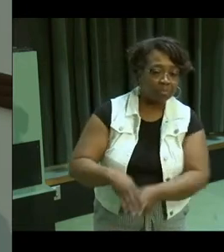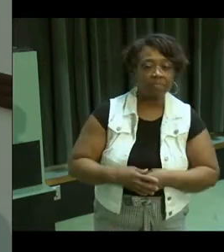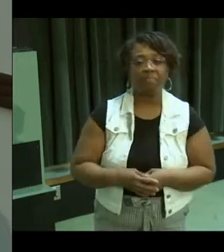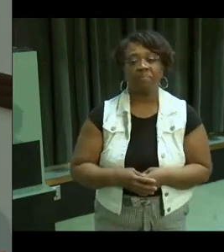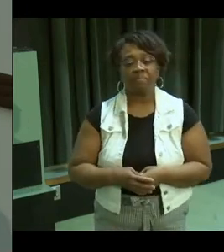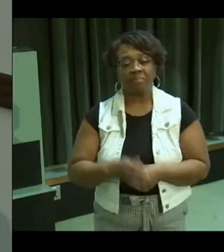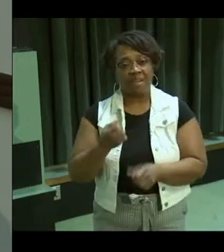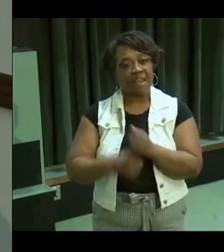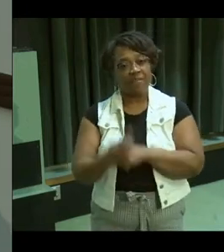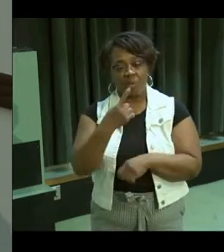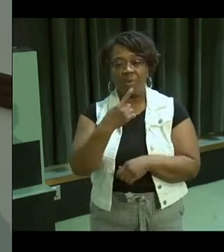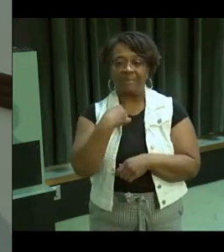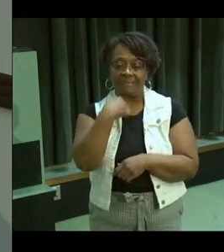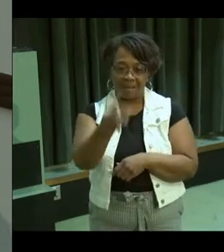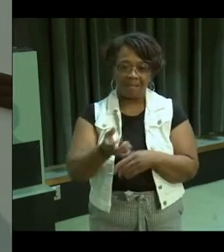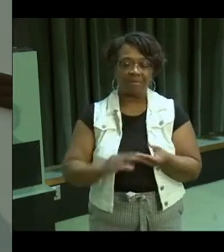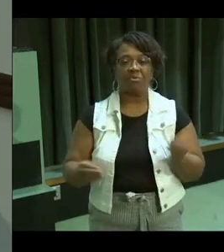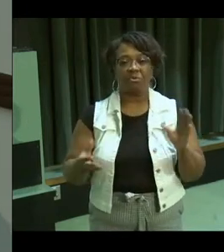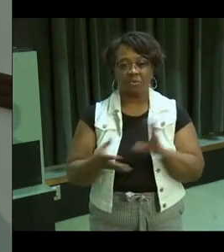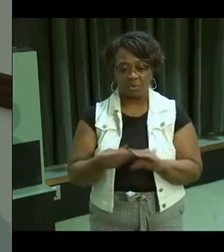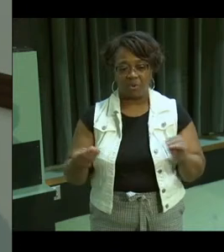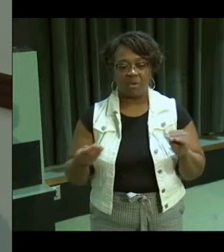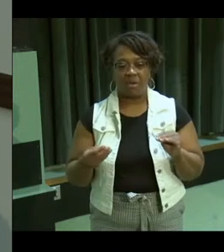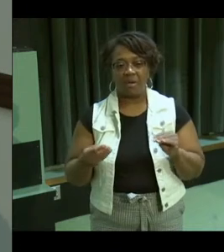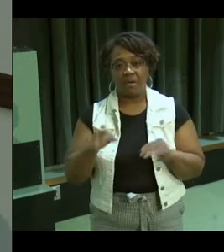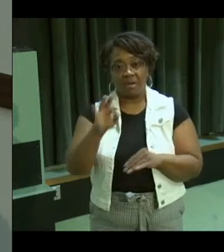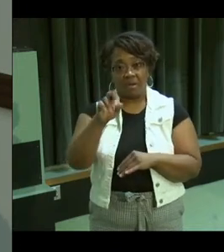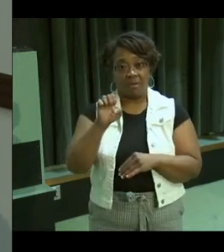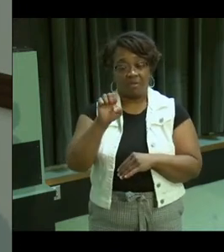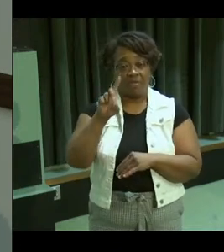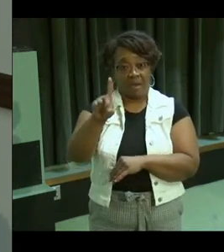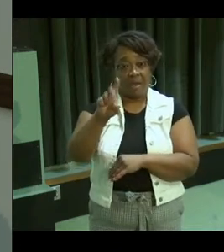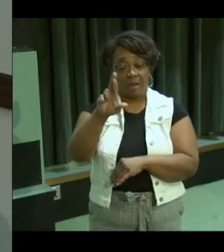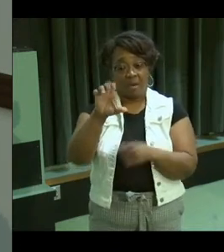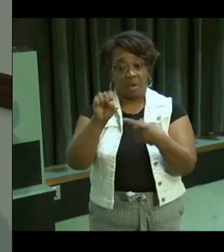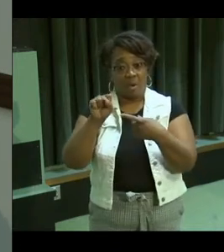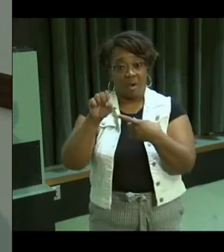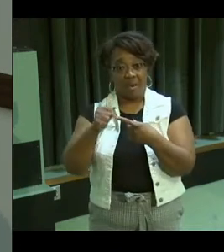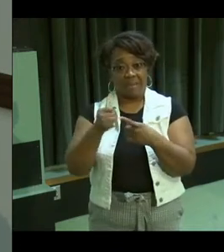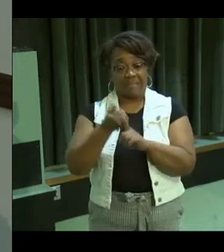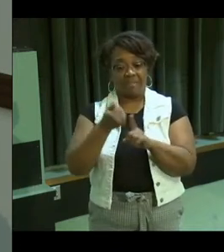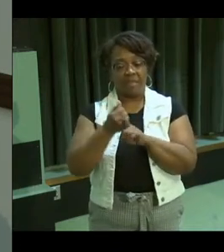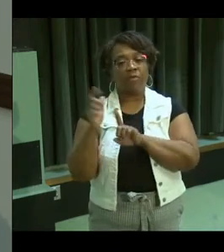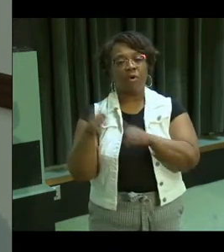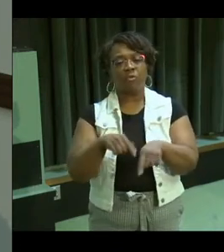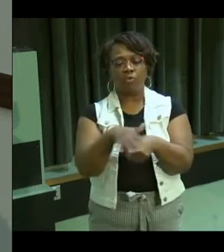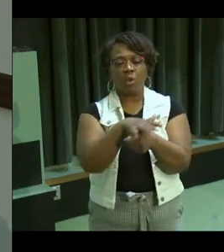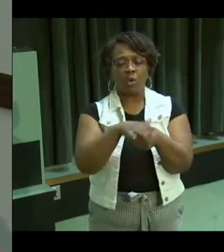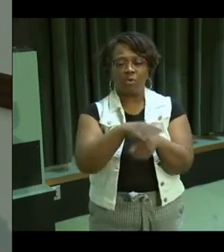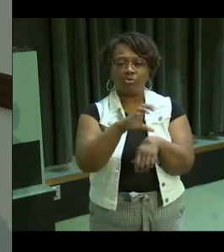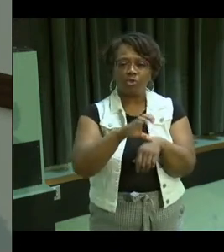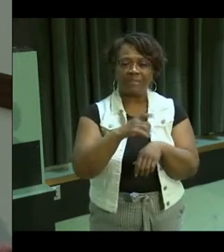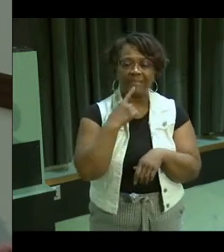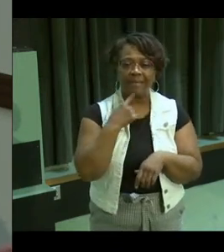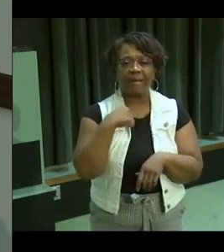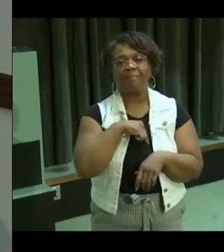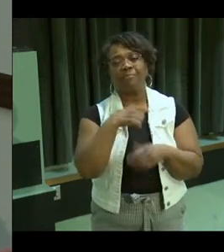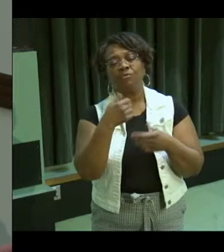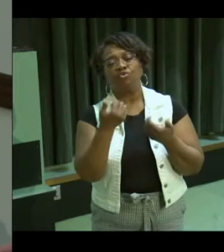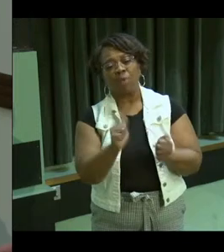everyone tells the story that